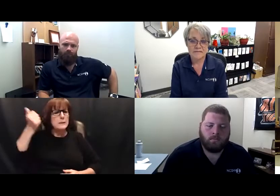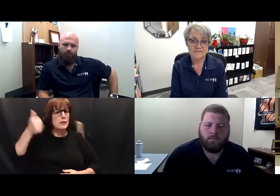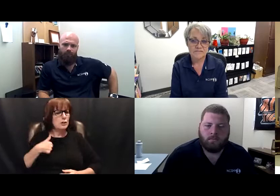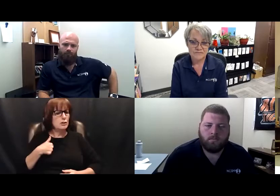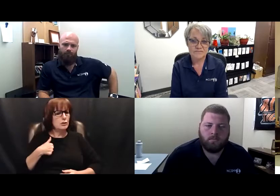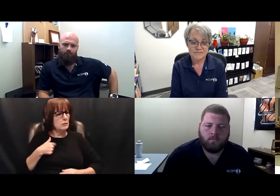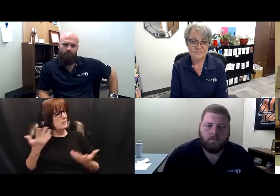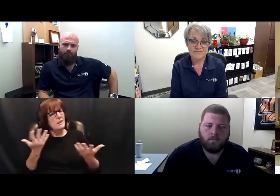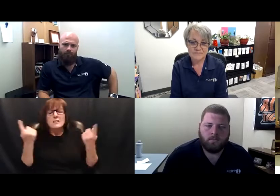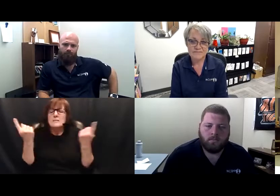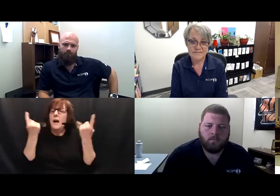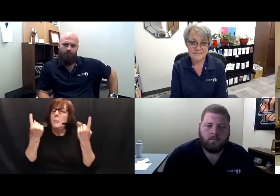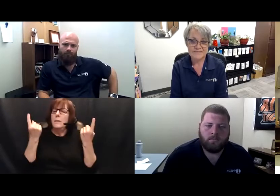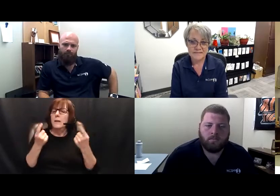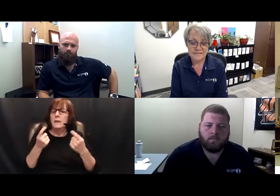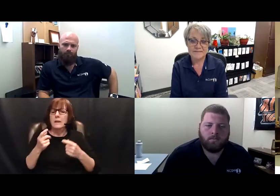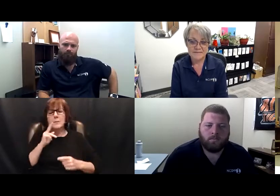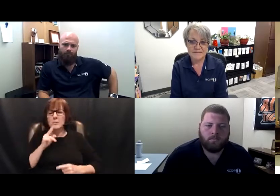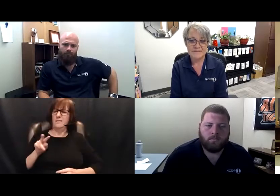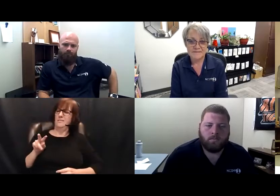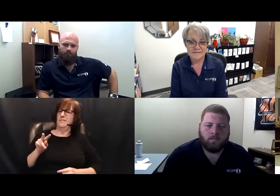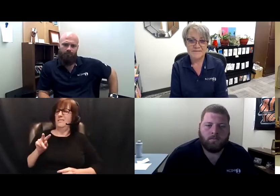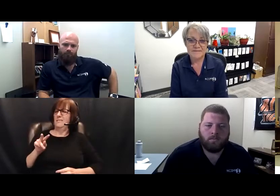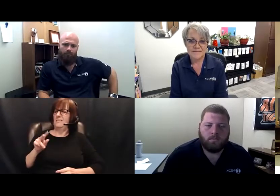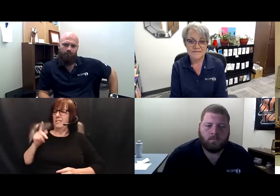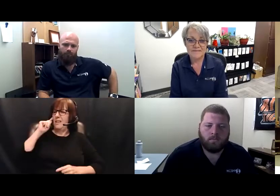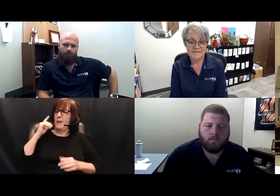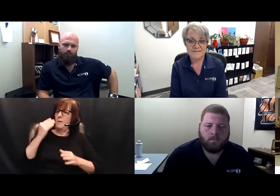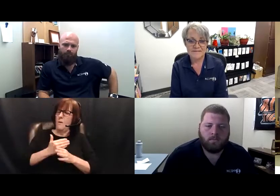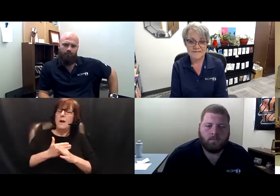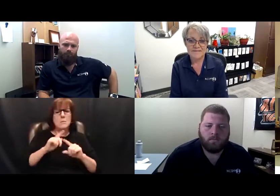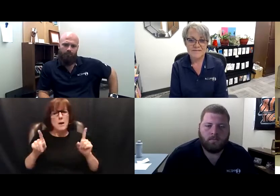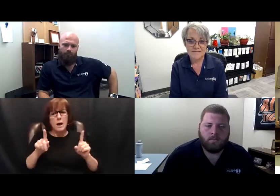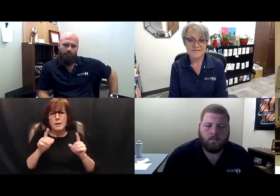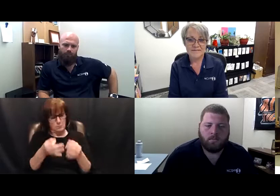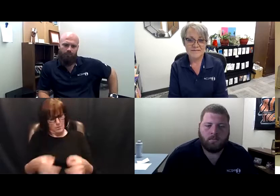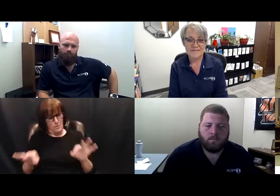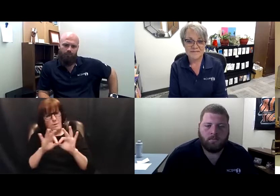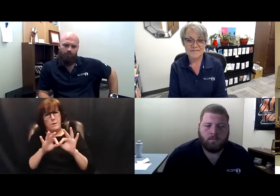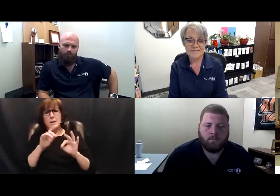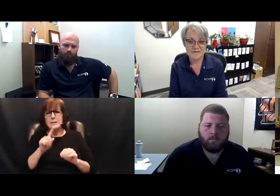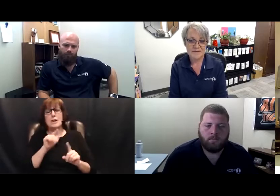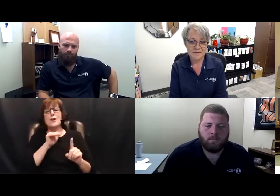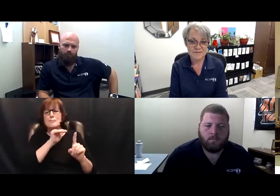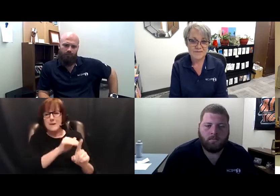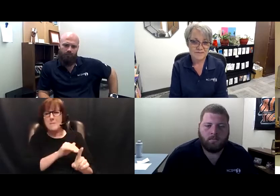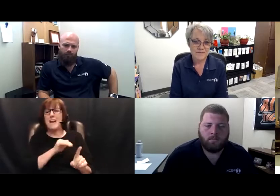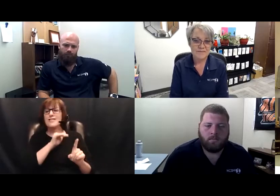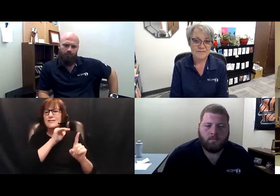Something that may be a bit annoying but can be proved very crucial is providing reminders when you are around family